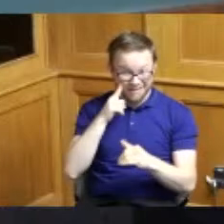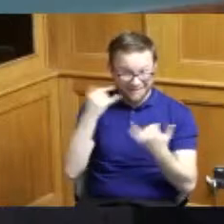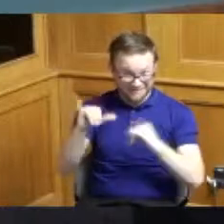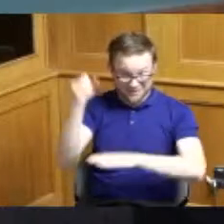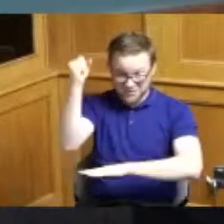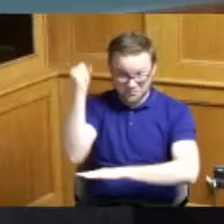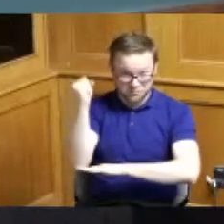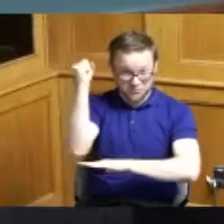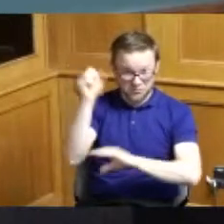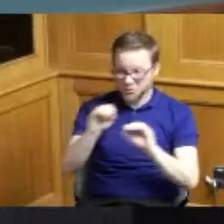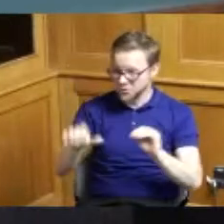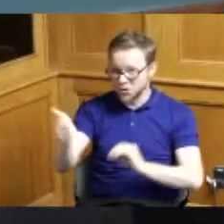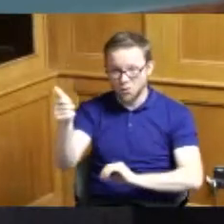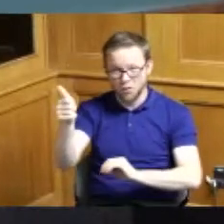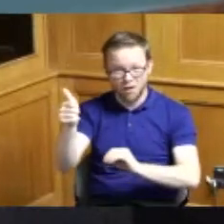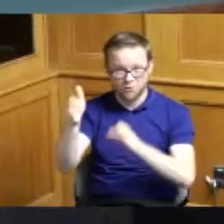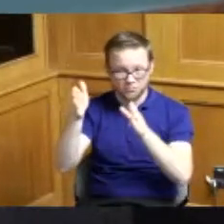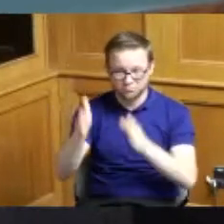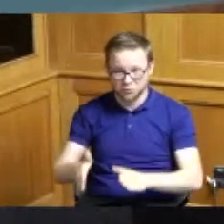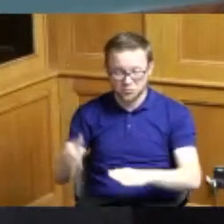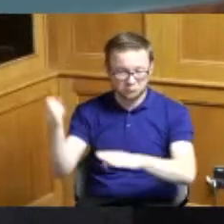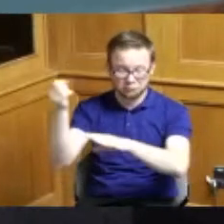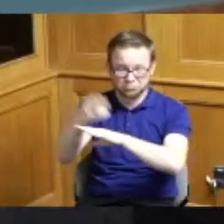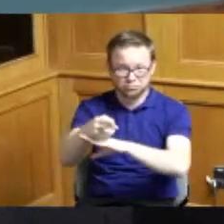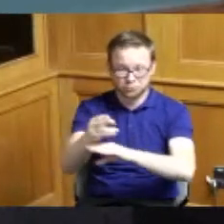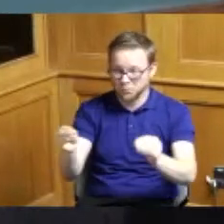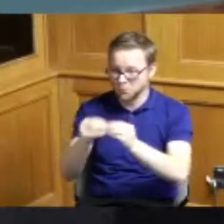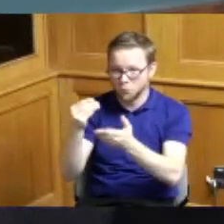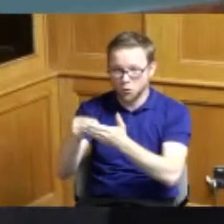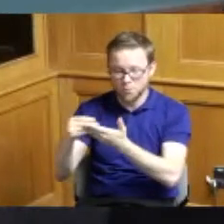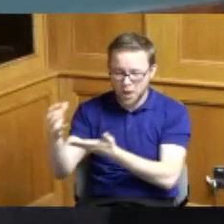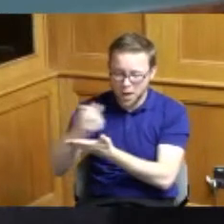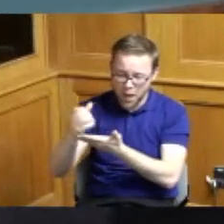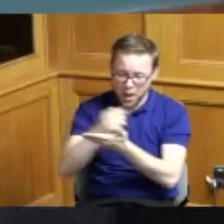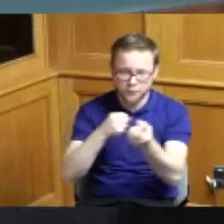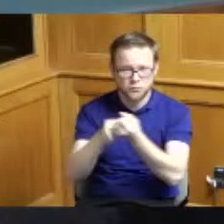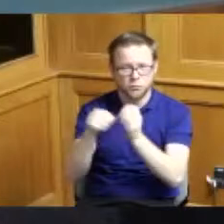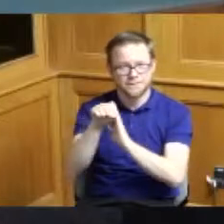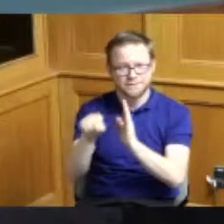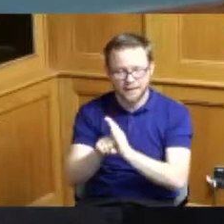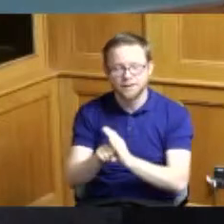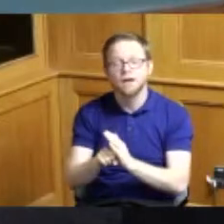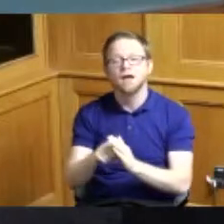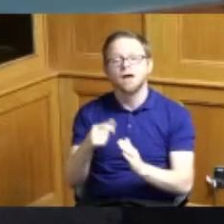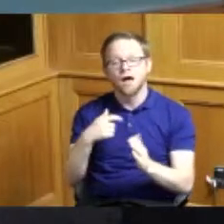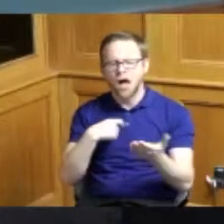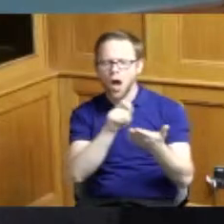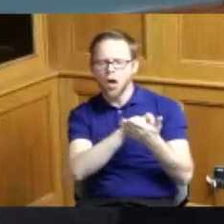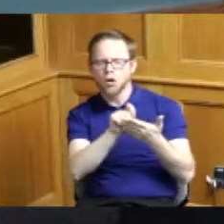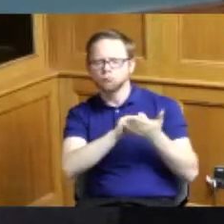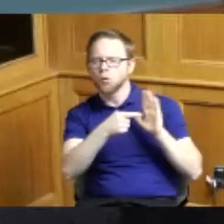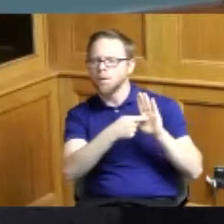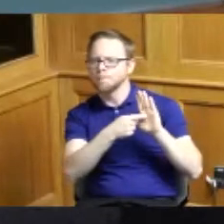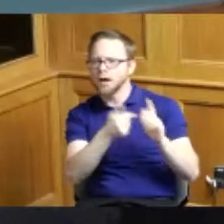I also was involved in writing the tourism model on how do you fund tourism looking